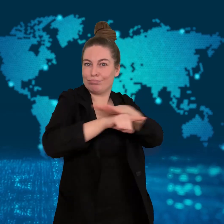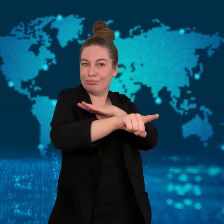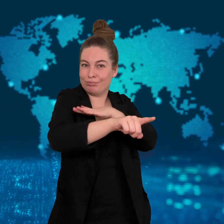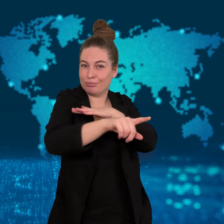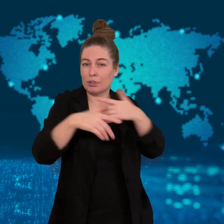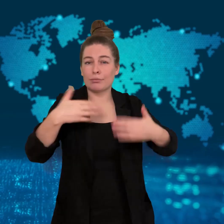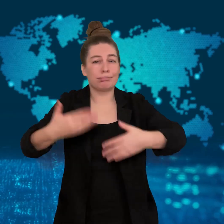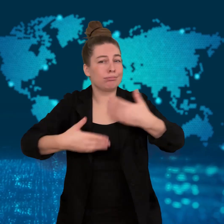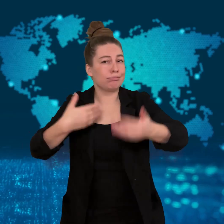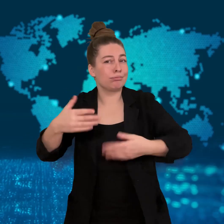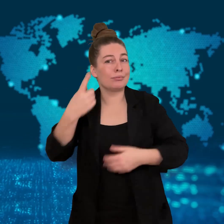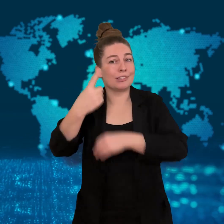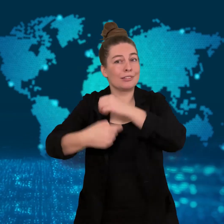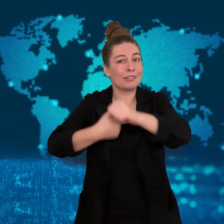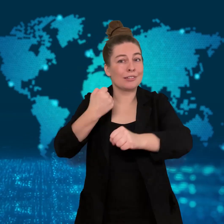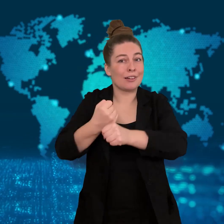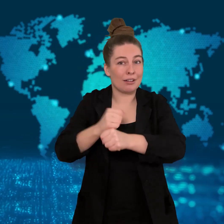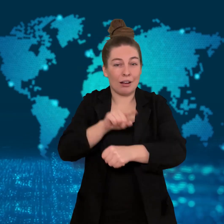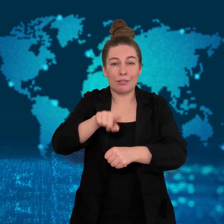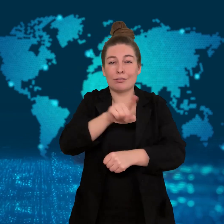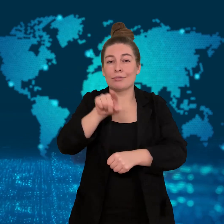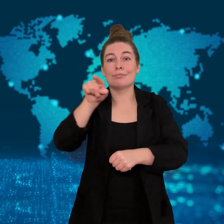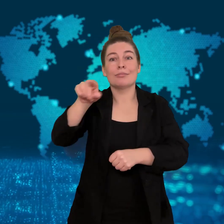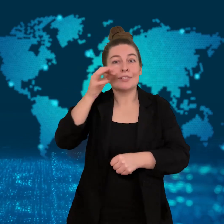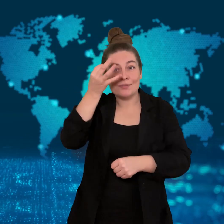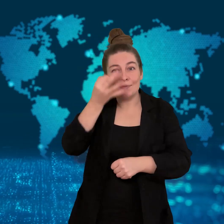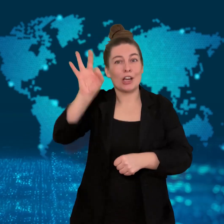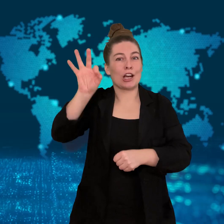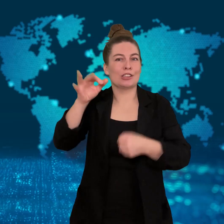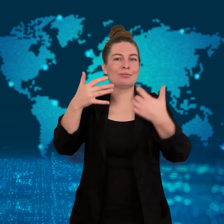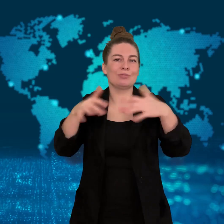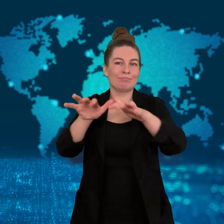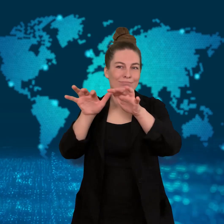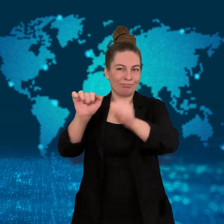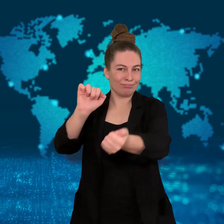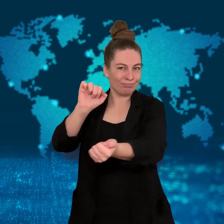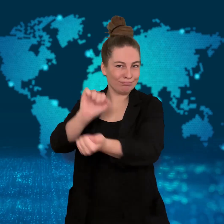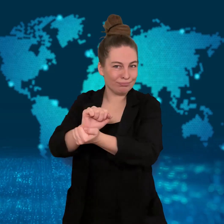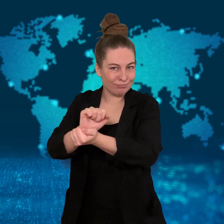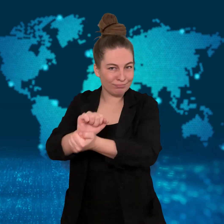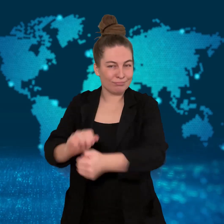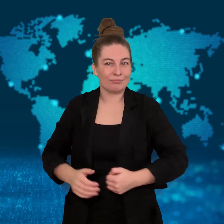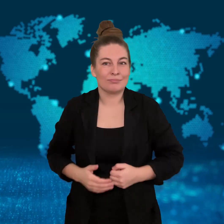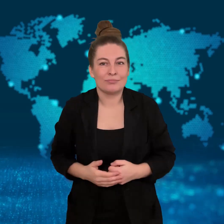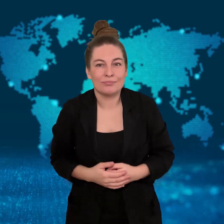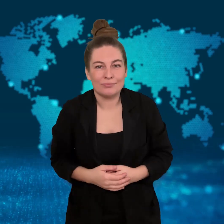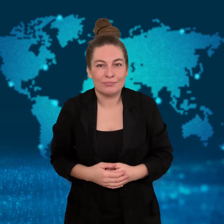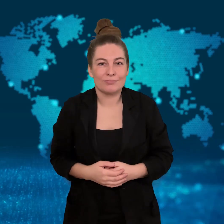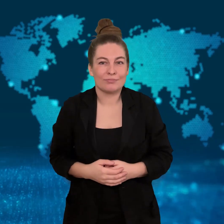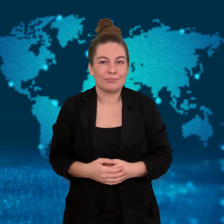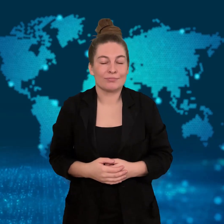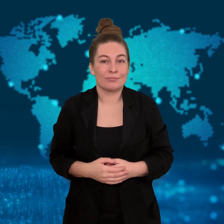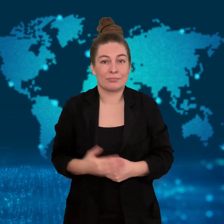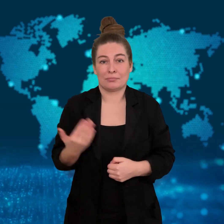Videos of his escape were shown on social media as he jumped from